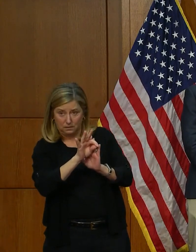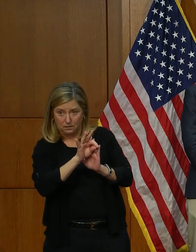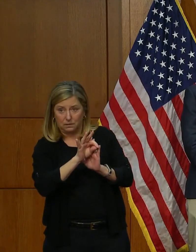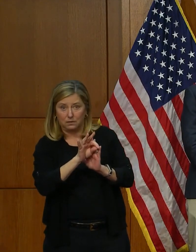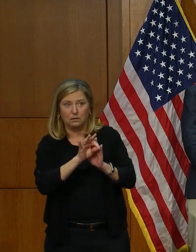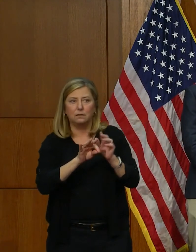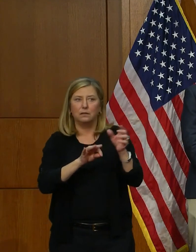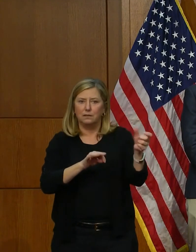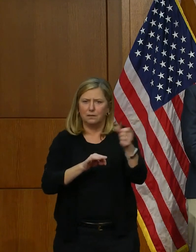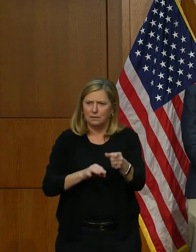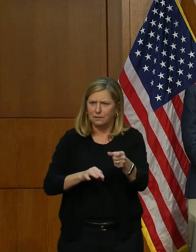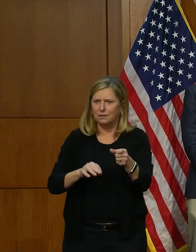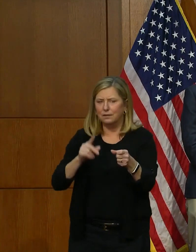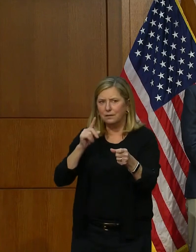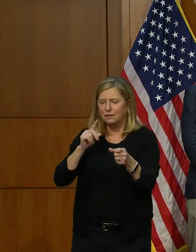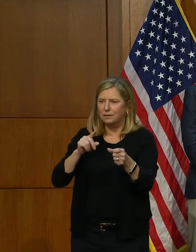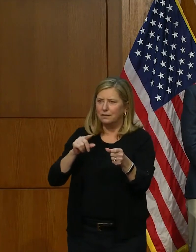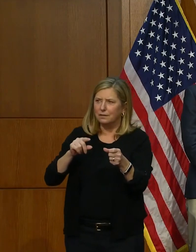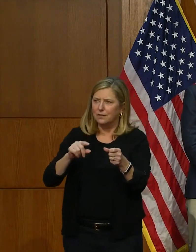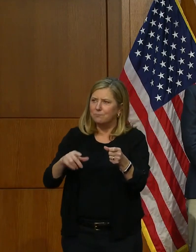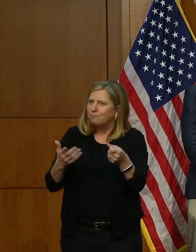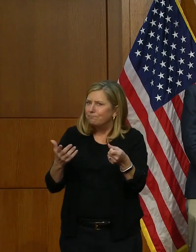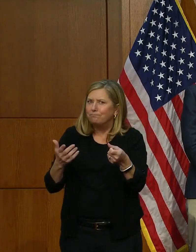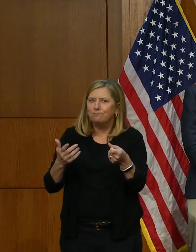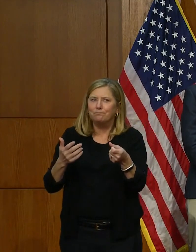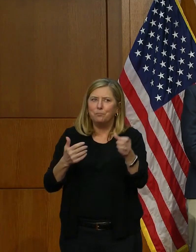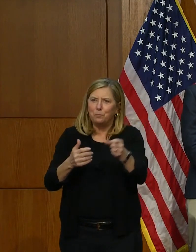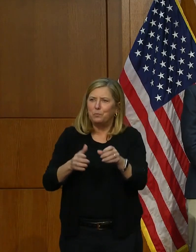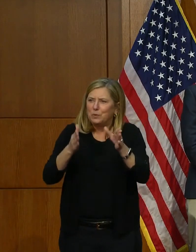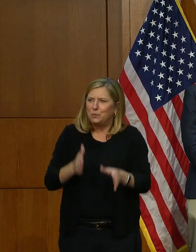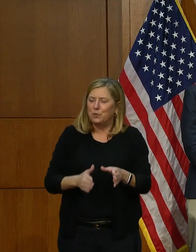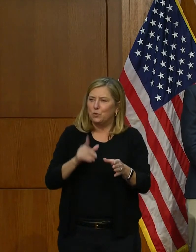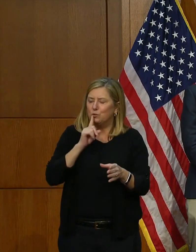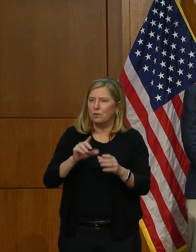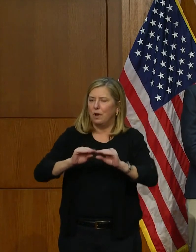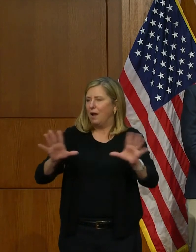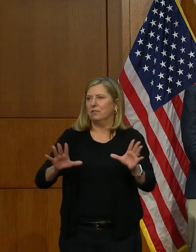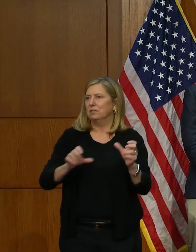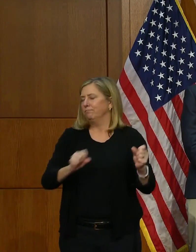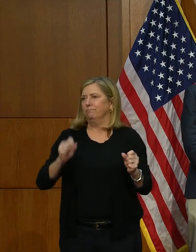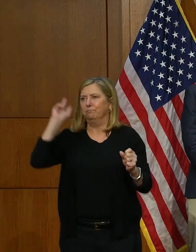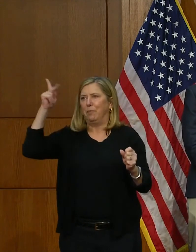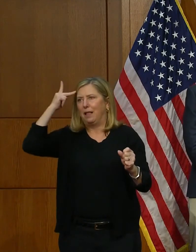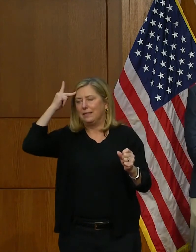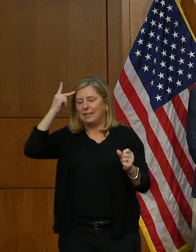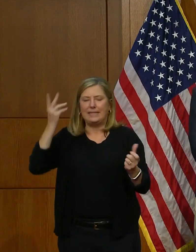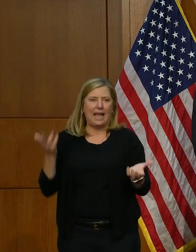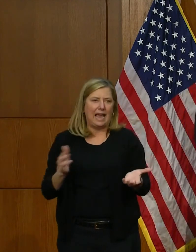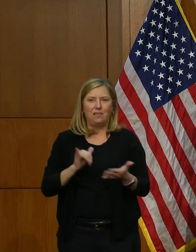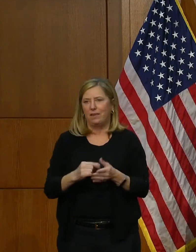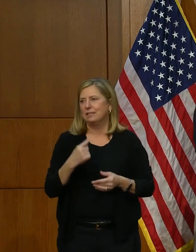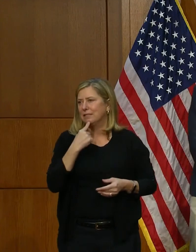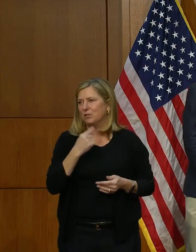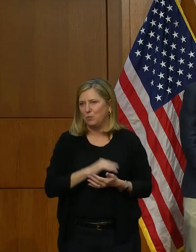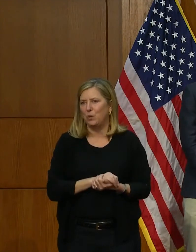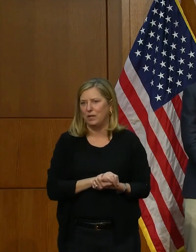ISSUE. RETAIN AN OVERTLY